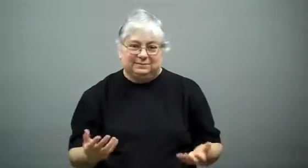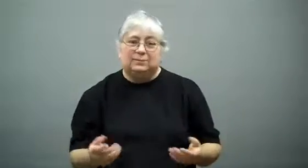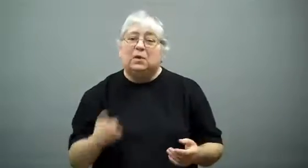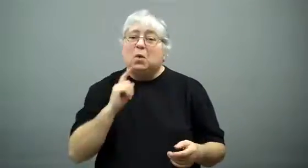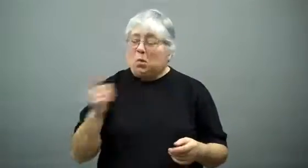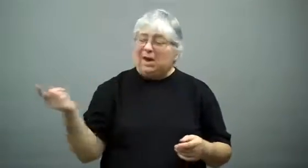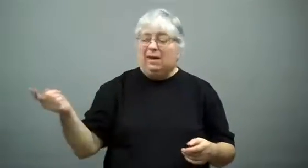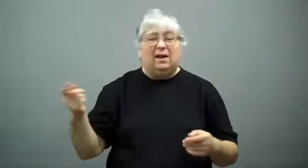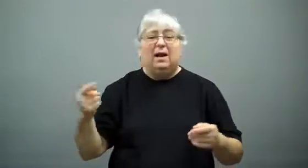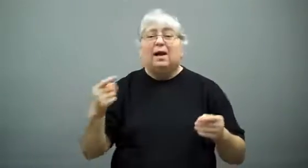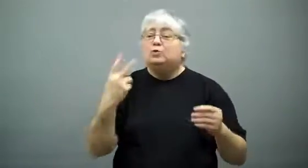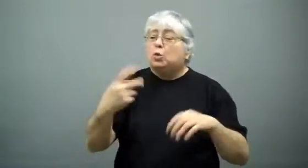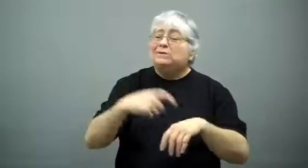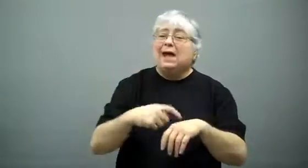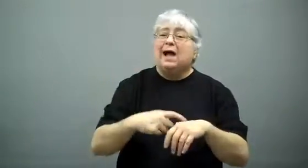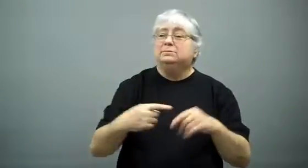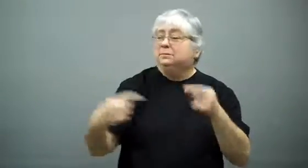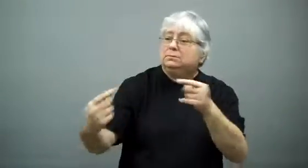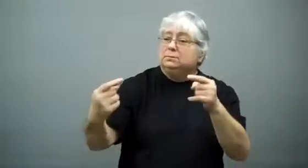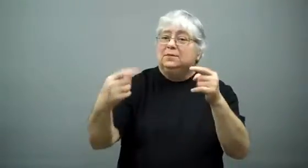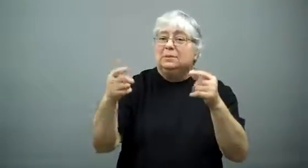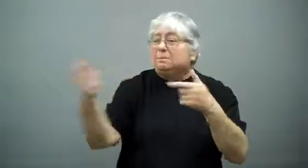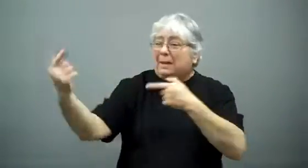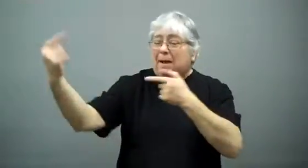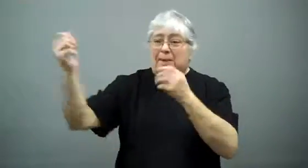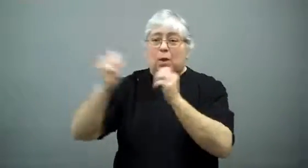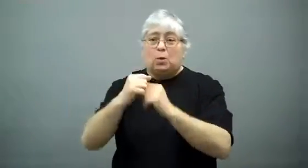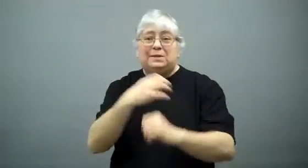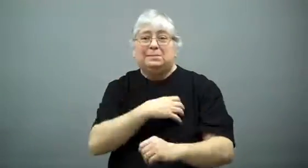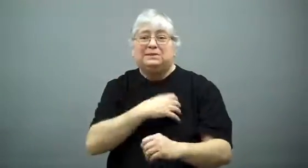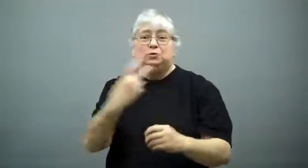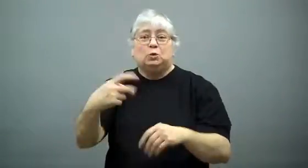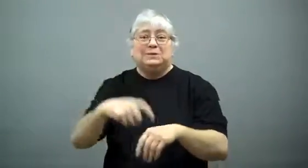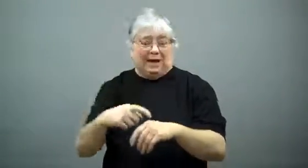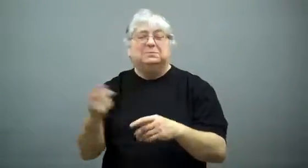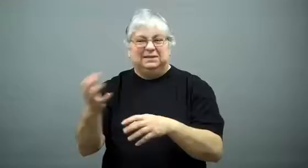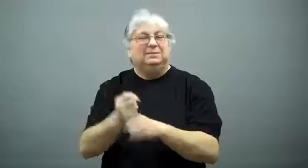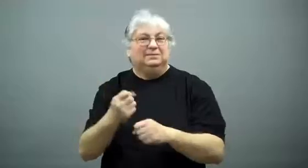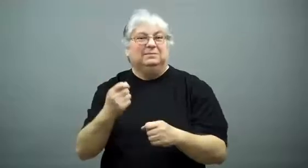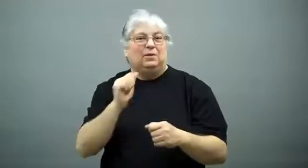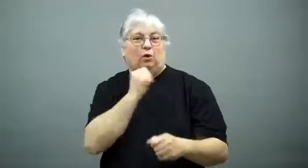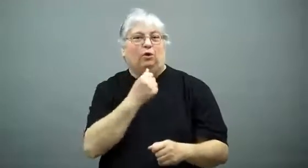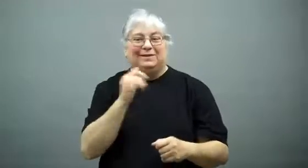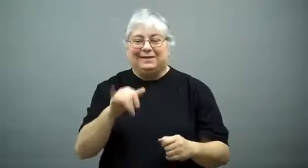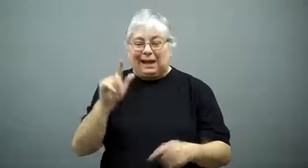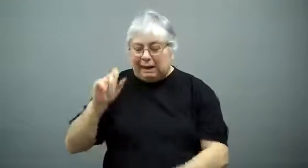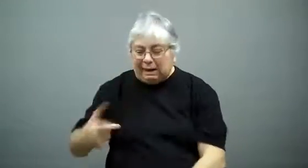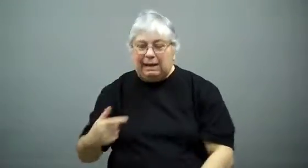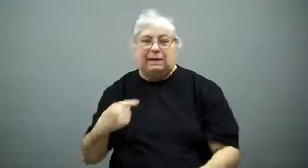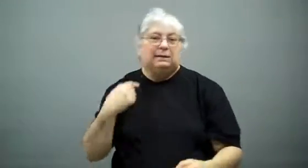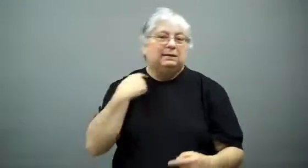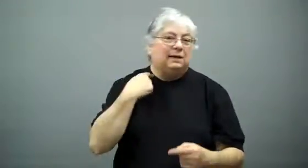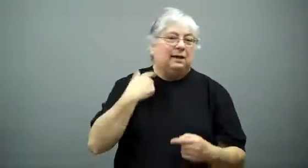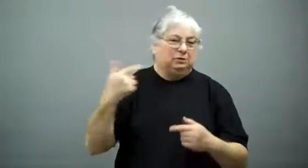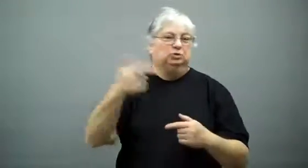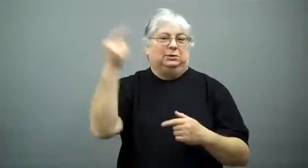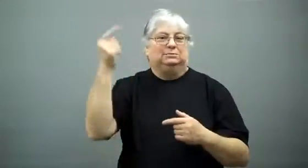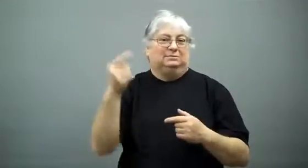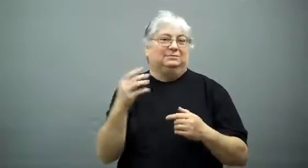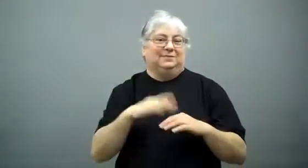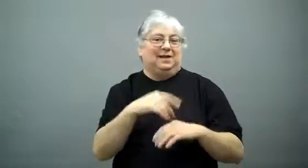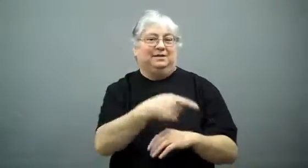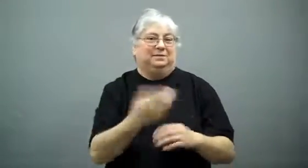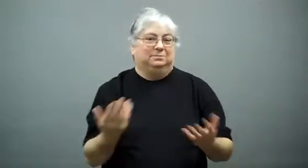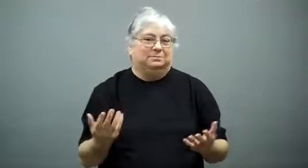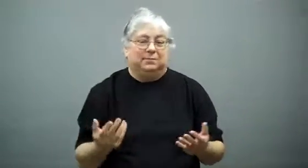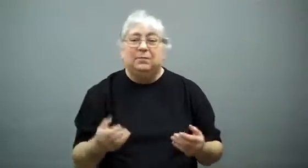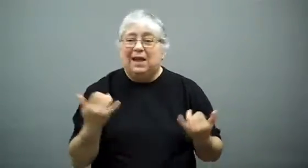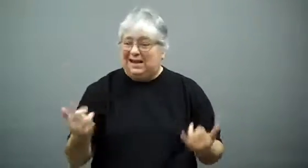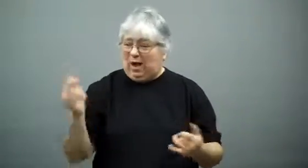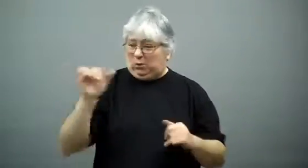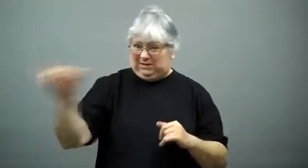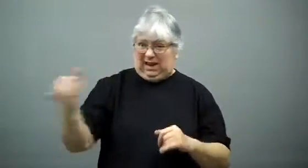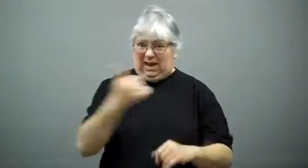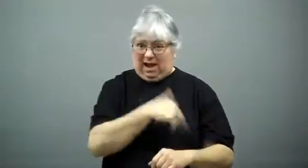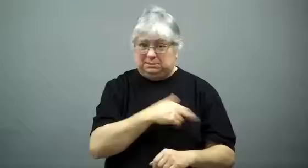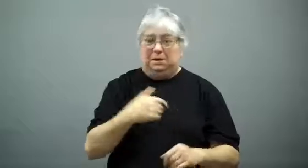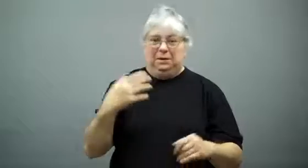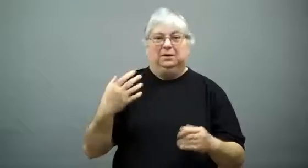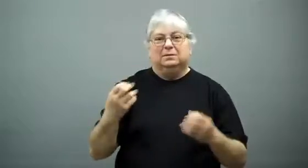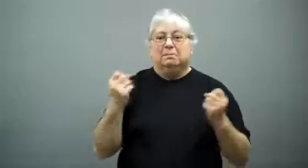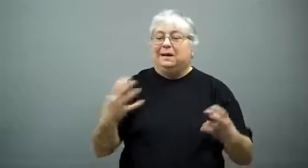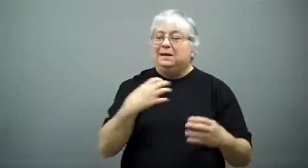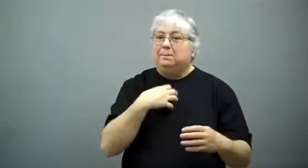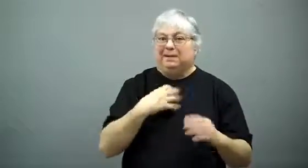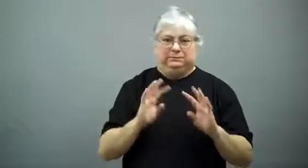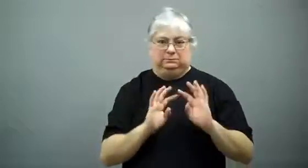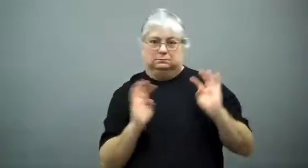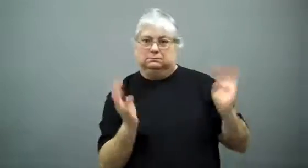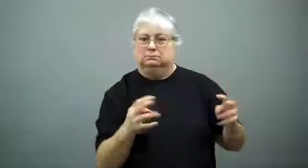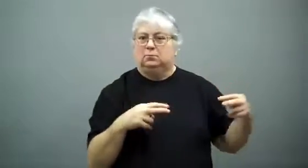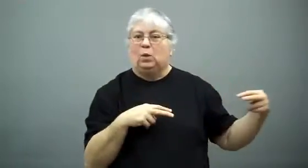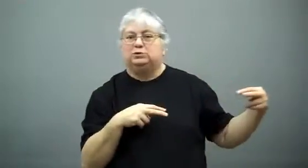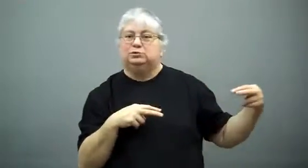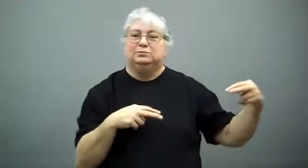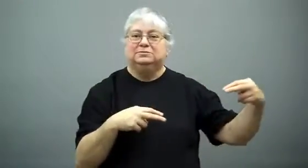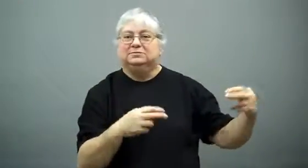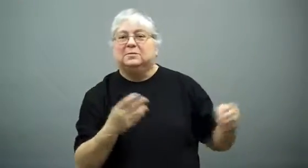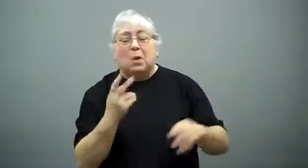In the two gunfights, he had been shot in the leg and neck.